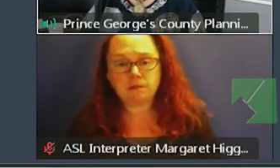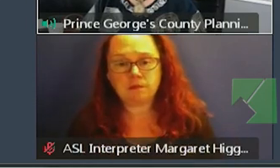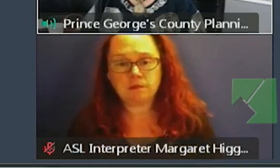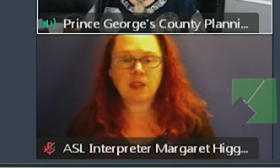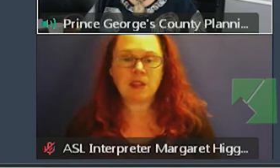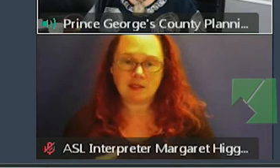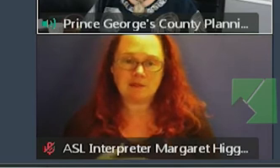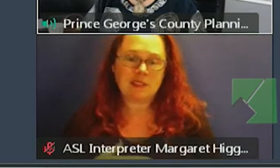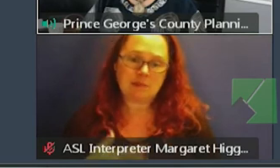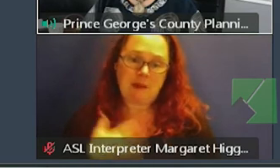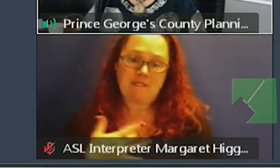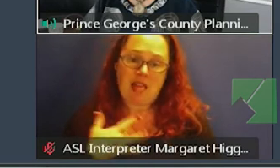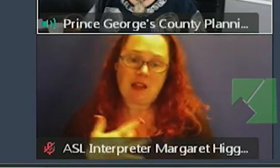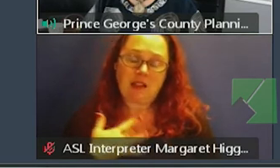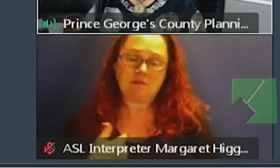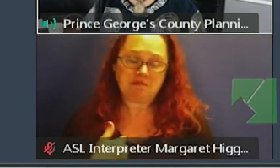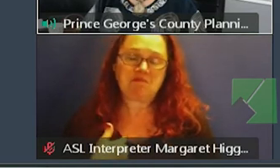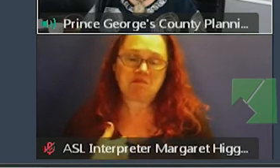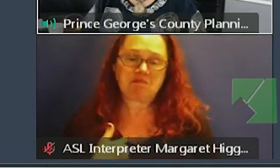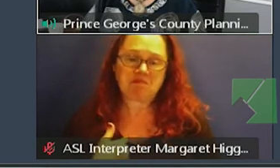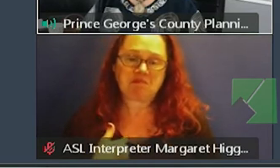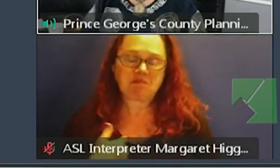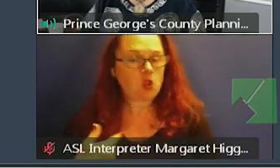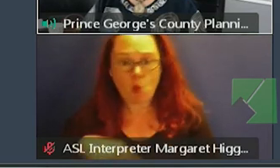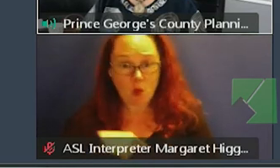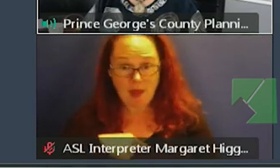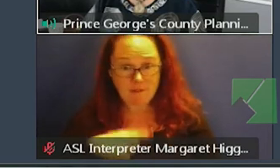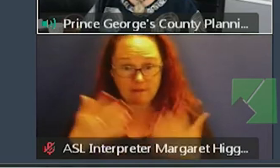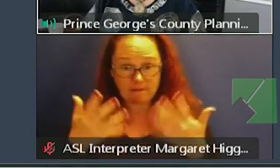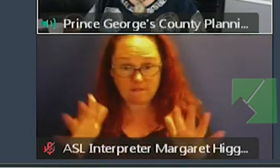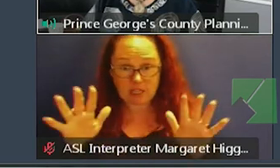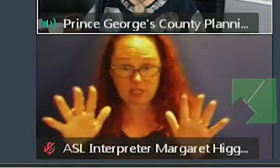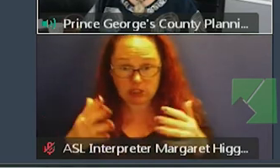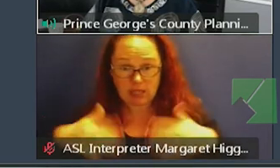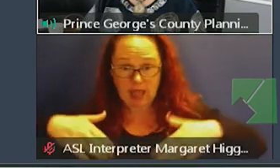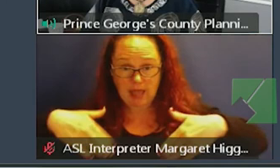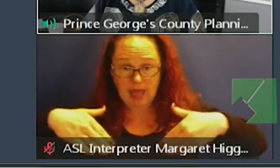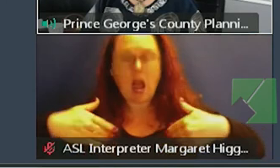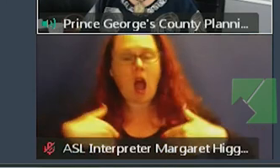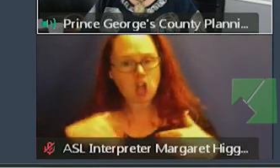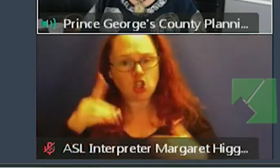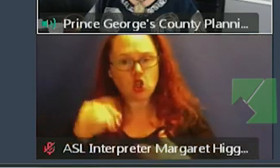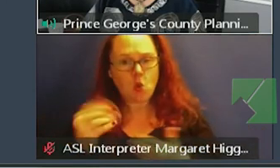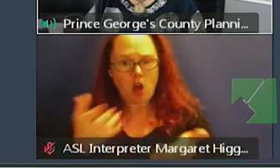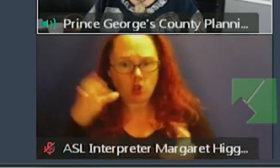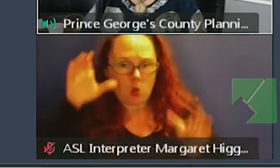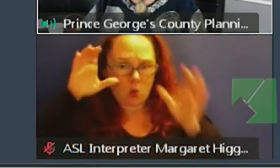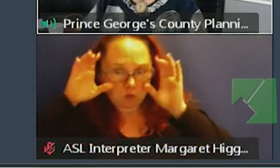And even though we haven't gotten to the end of this yet, I'm wanting to hear what other folks have to say, but that's where I'm leaning.